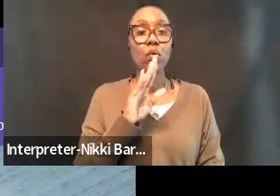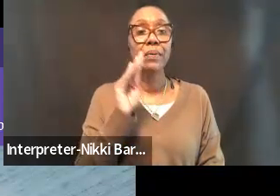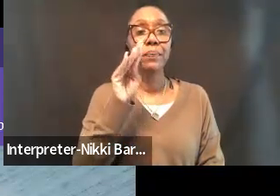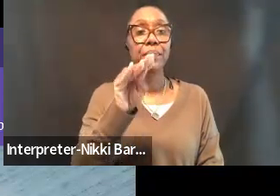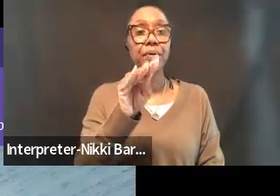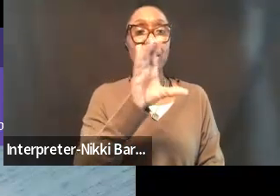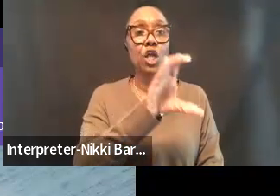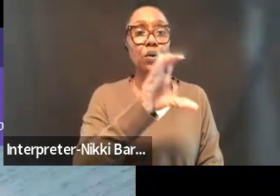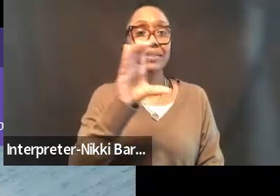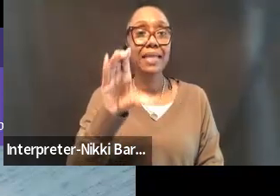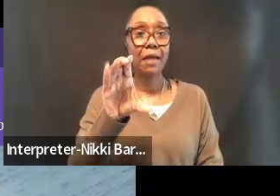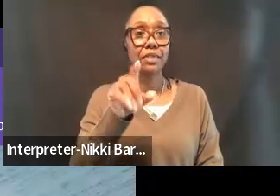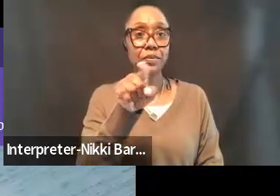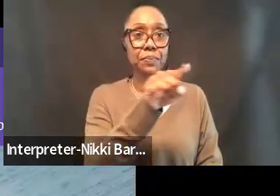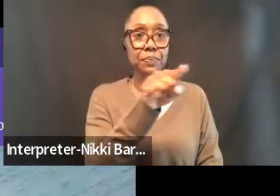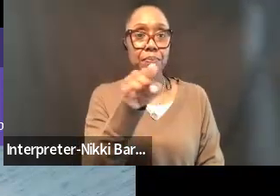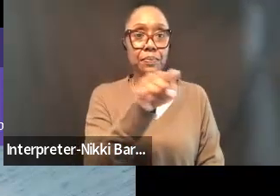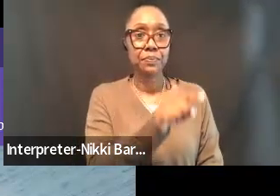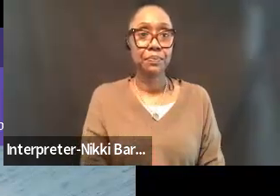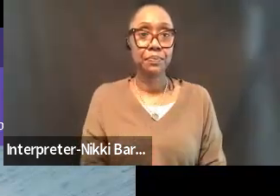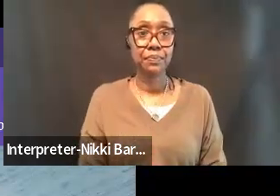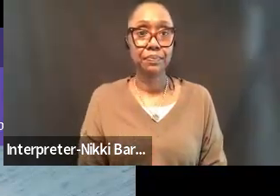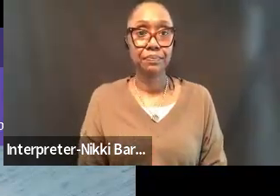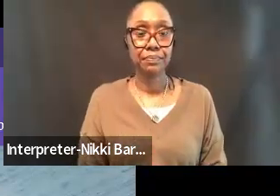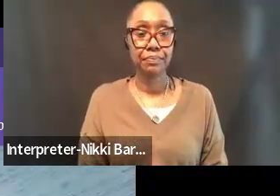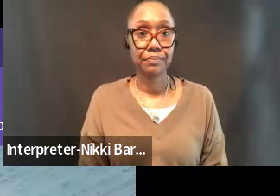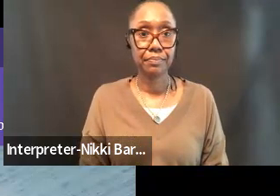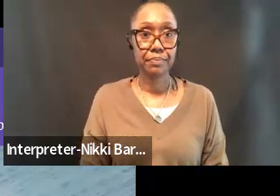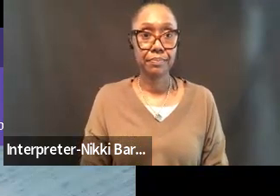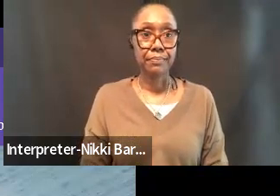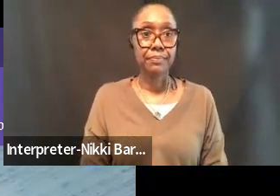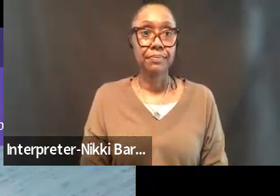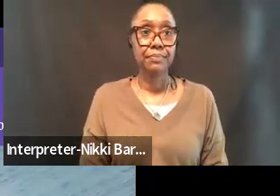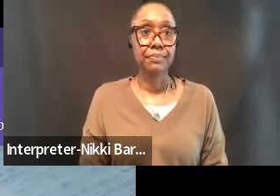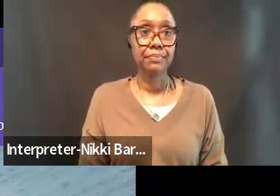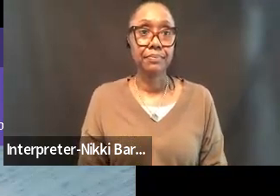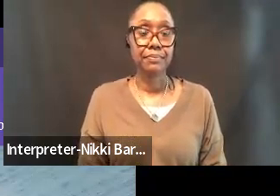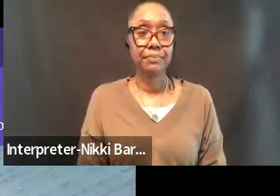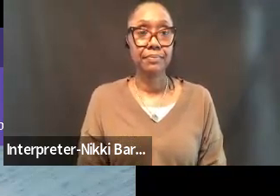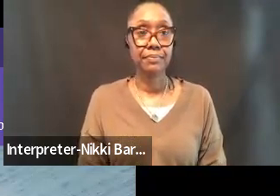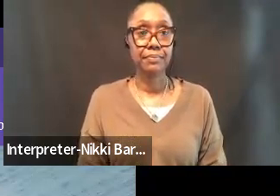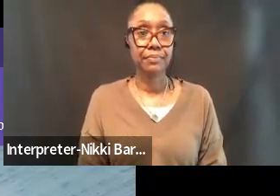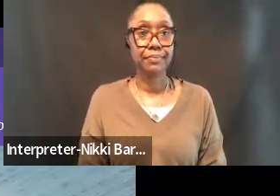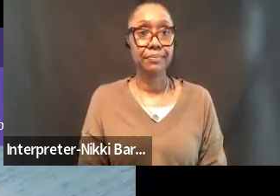We all like to do things. Like color and read and use a computer. It's how we play.